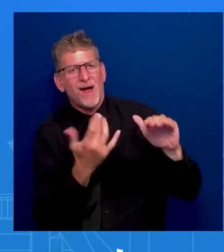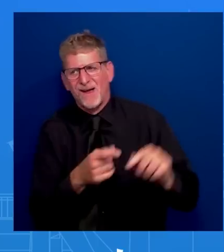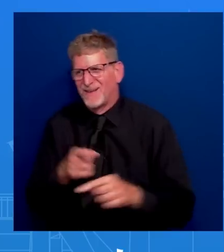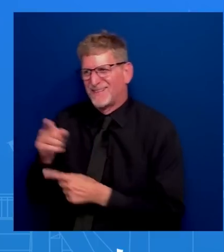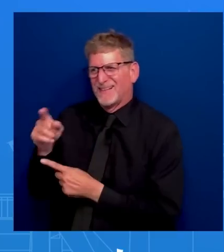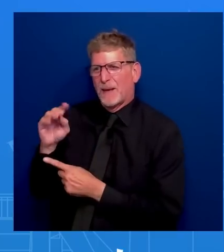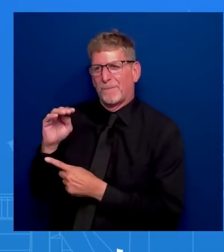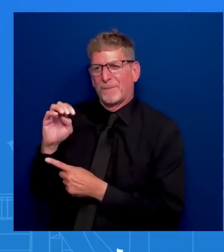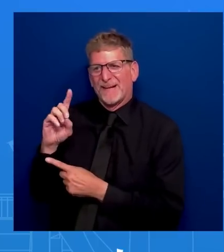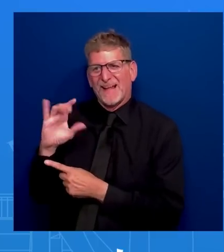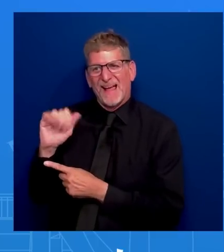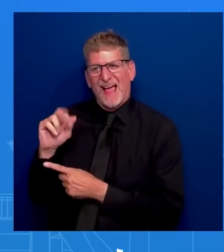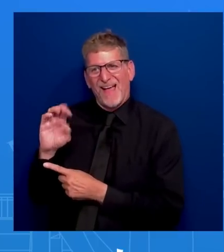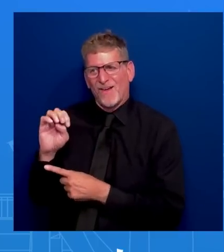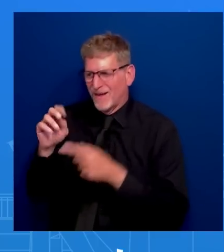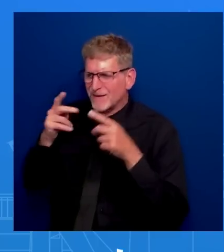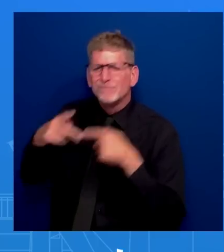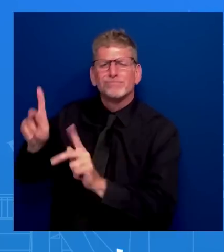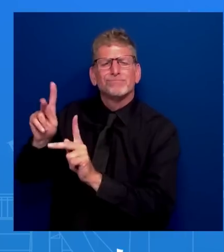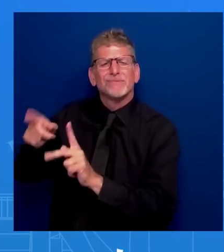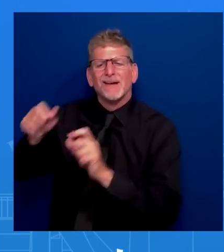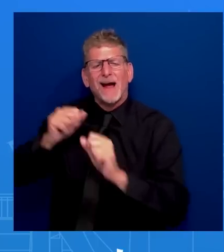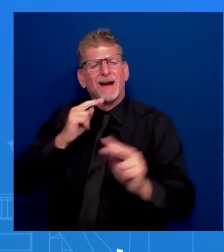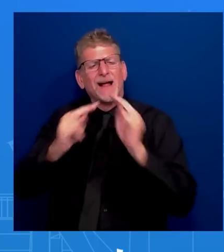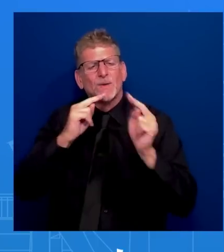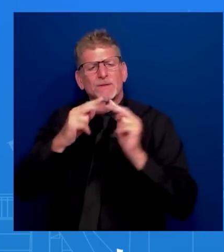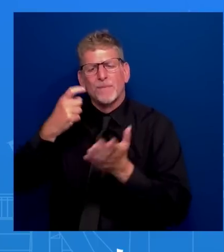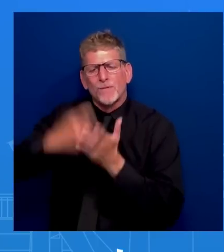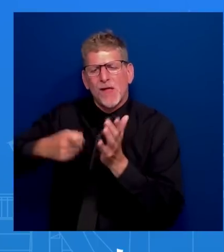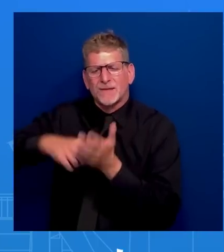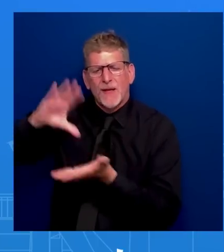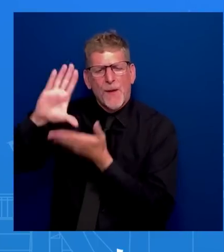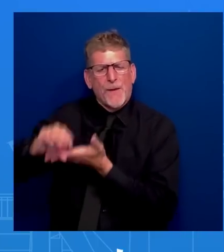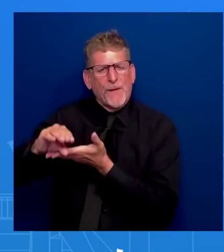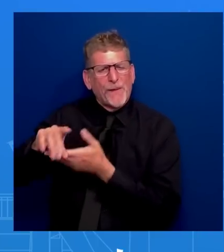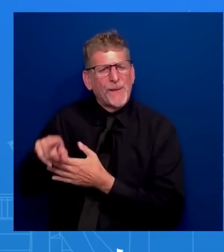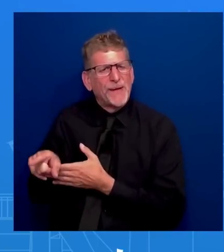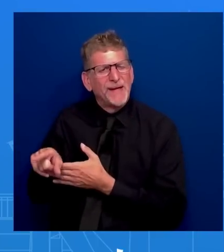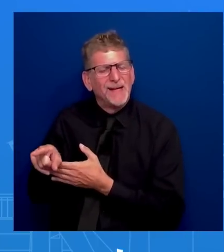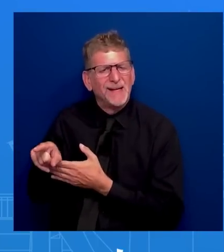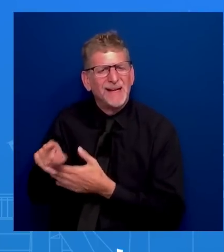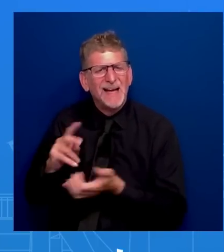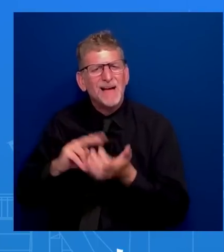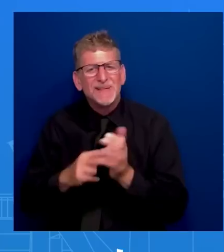with companies, that is -- with pharmaceutical -- that is going to be incredibly important -- right? when you think about brown